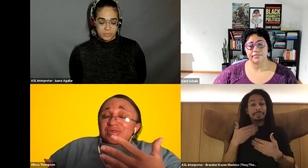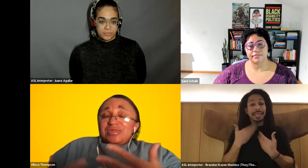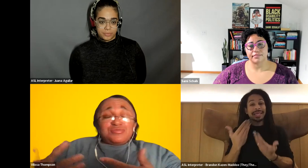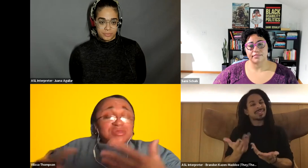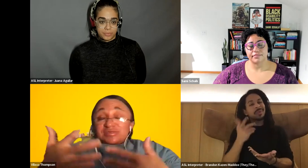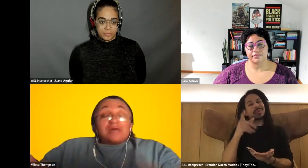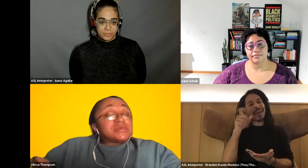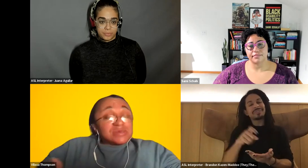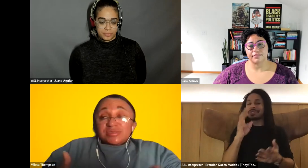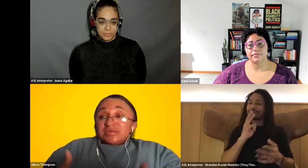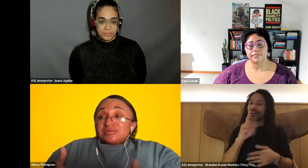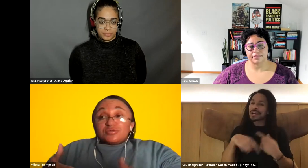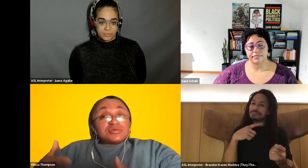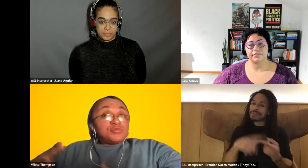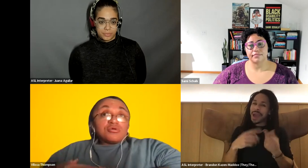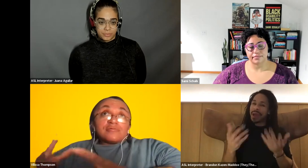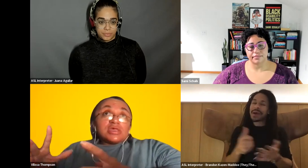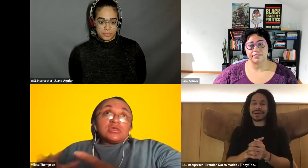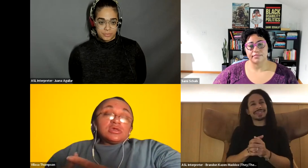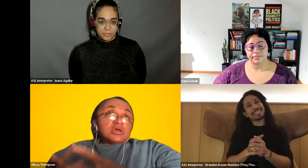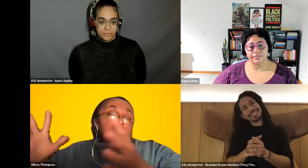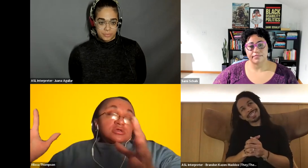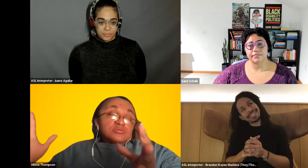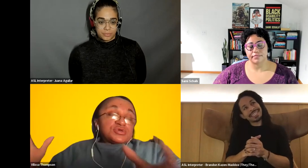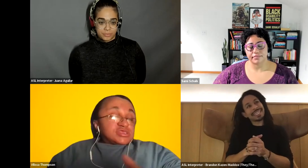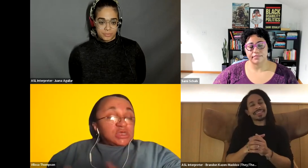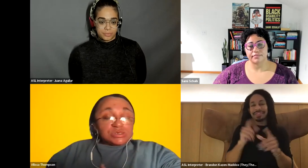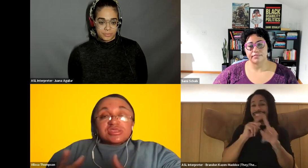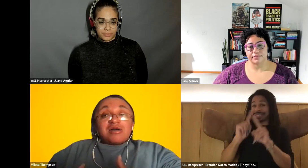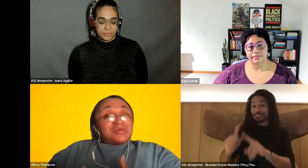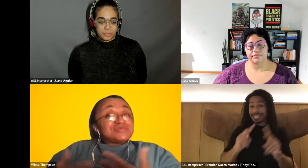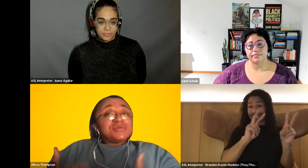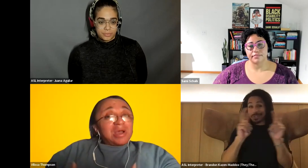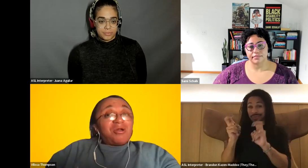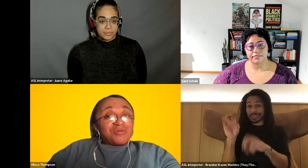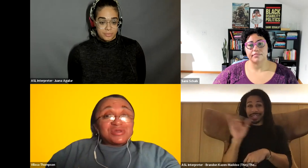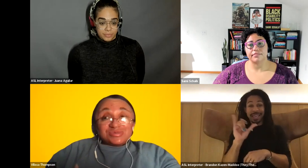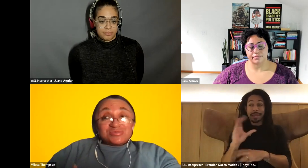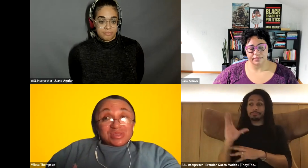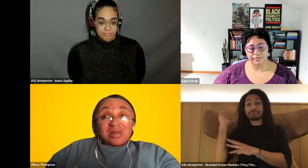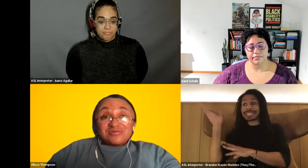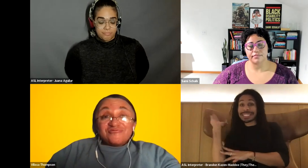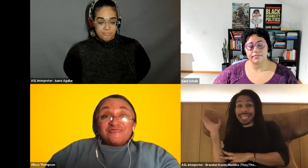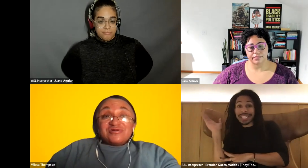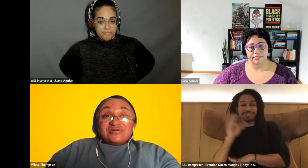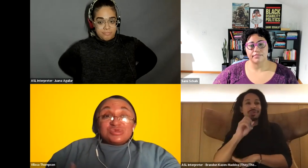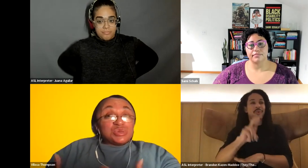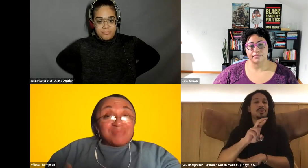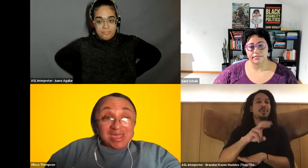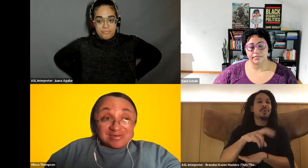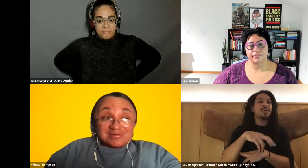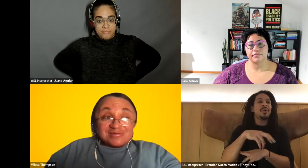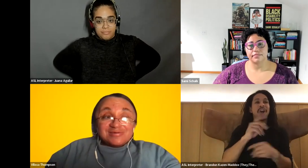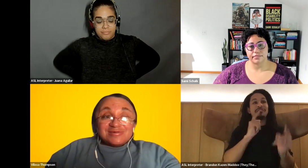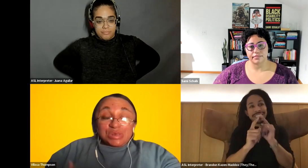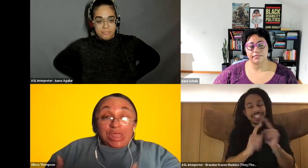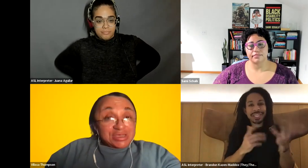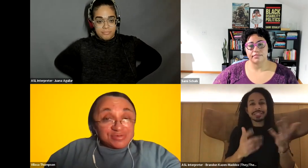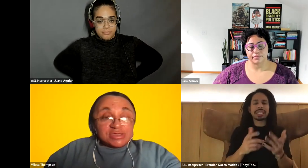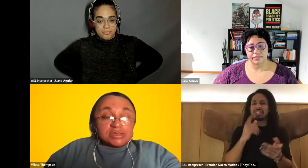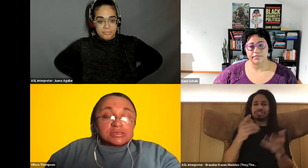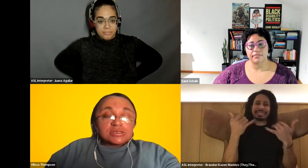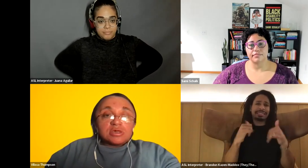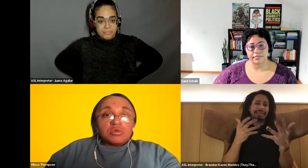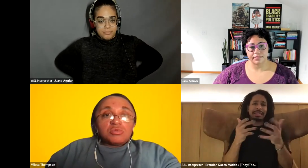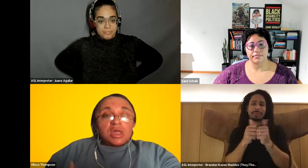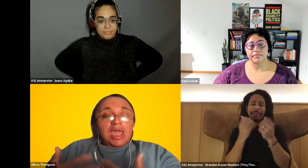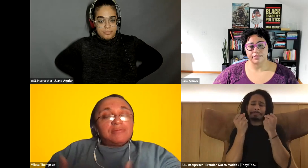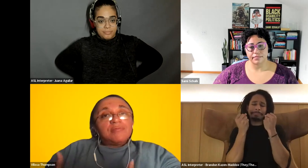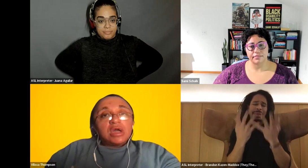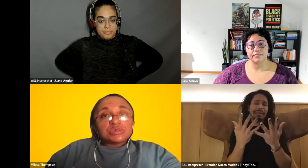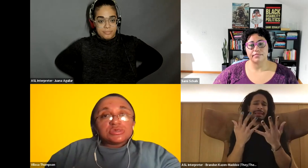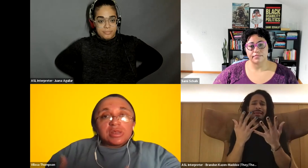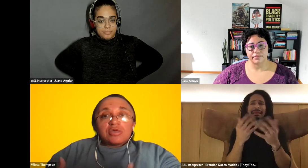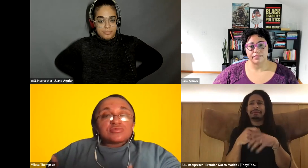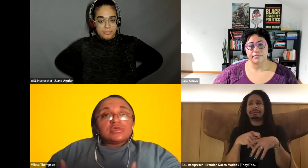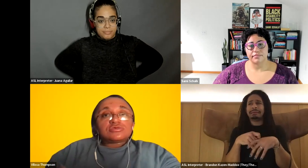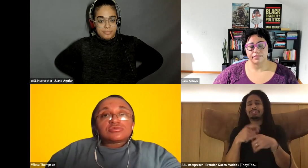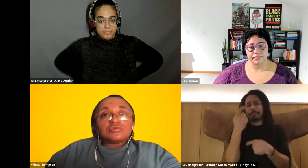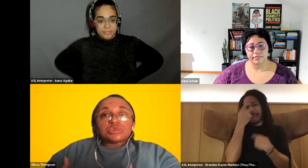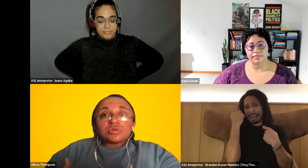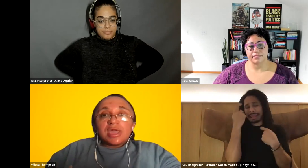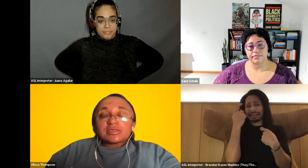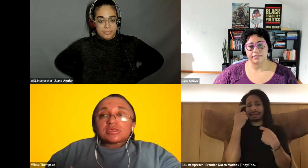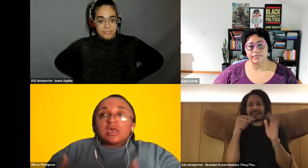Vilissa Thompson: whether it's complex like this, or is more of a presentation style. It's really hard because you deal with a lot of traumatic negative things. So, having boundaries allows me to ensure that